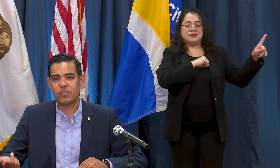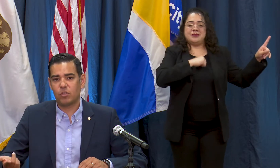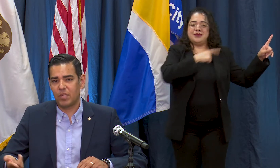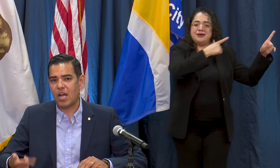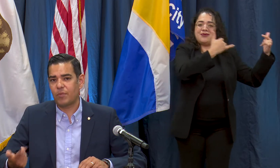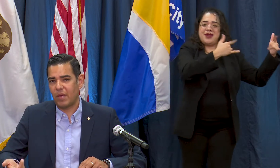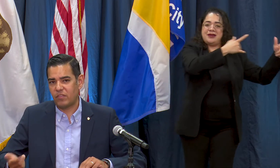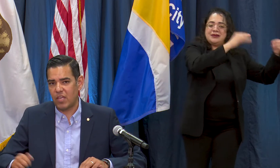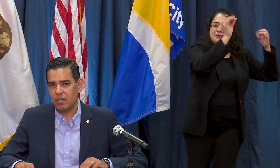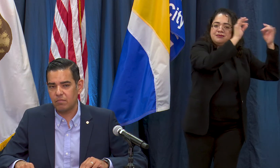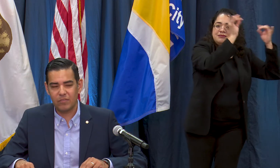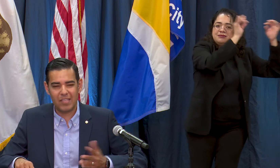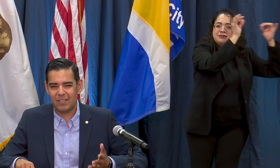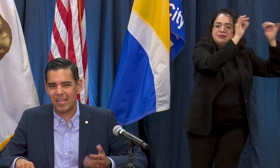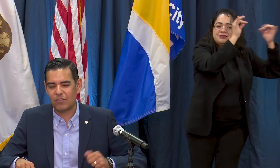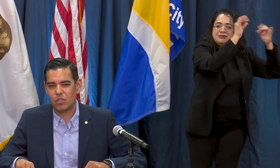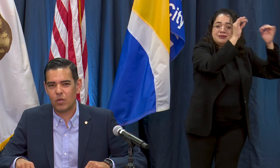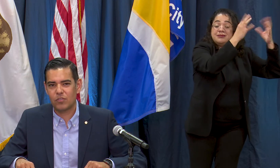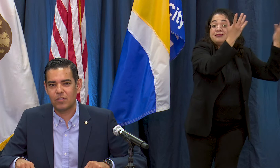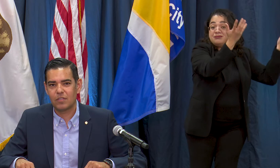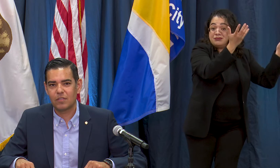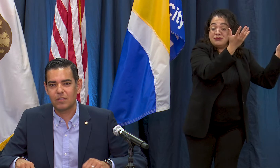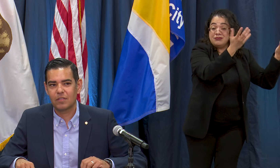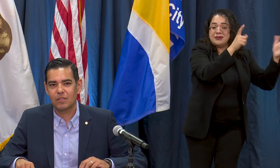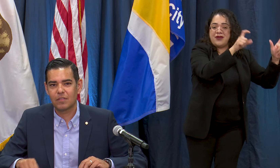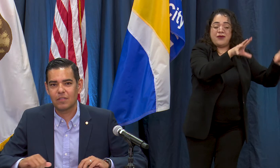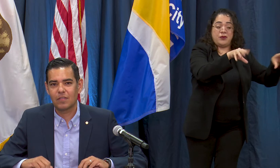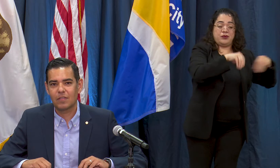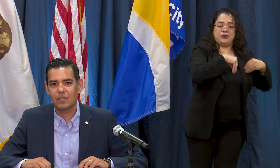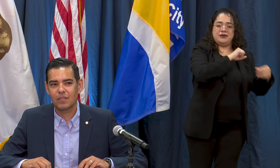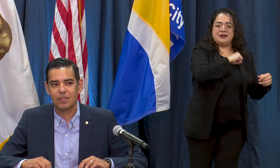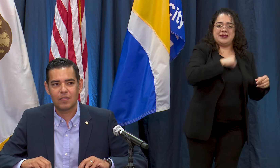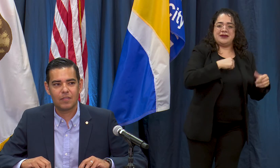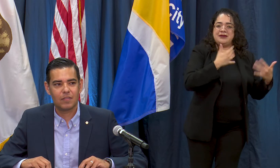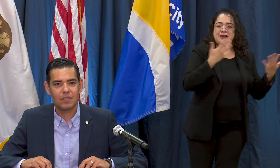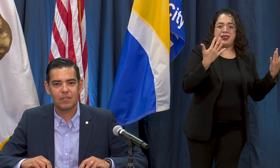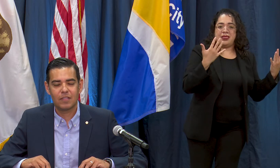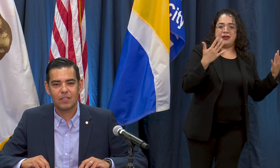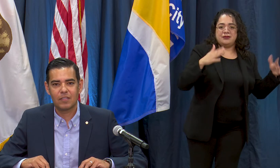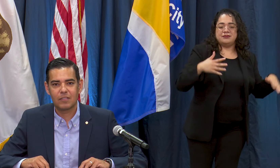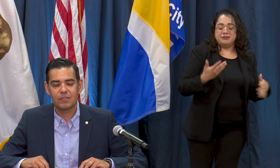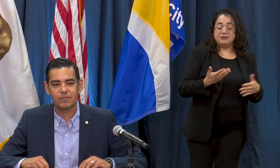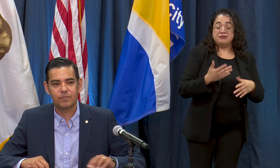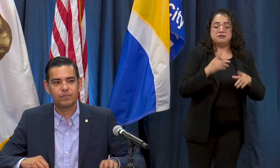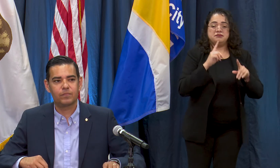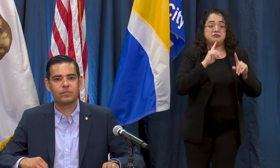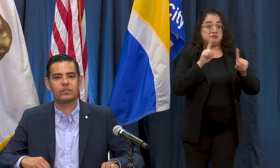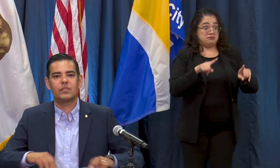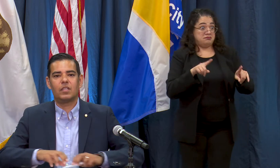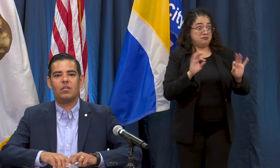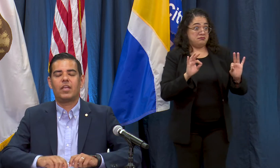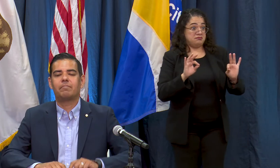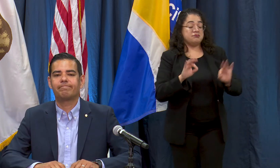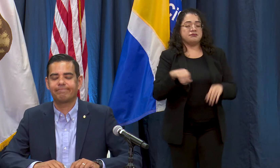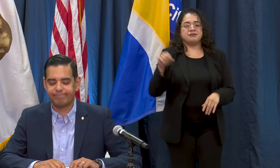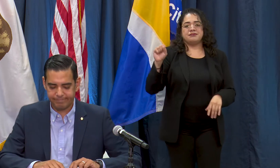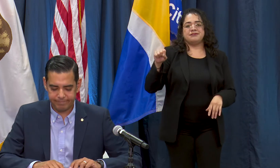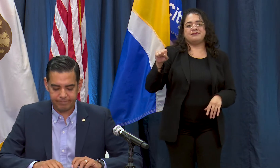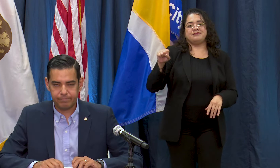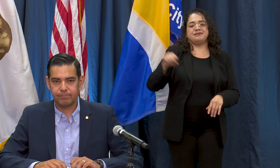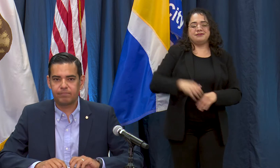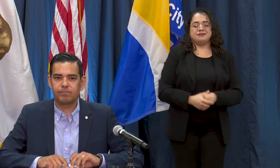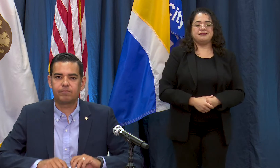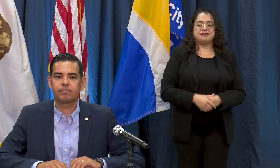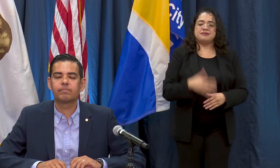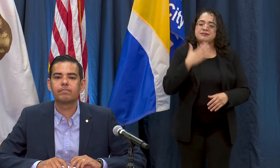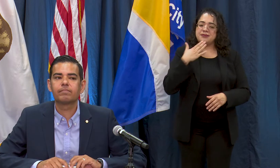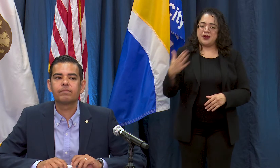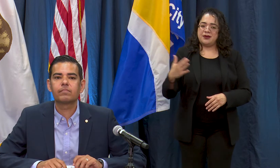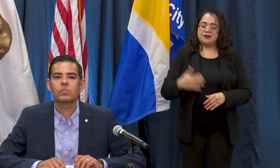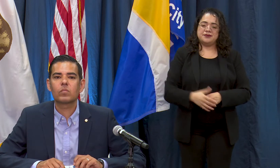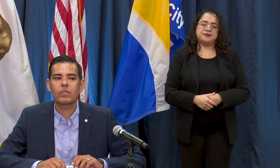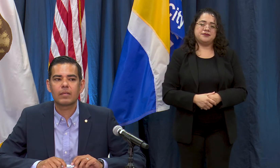to still be adopted by the Senate. Did that answer your question? It did. That's it for our